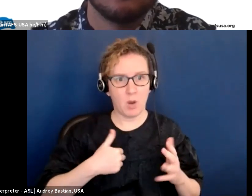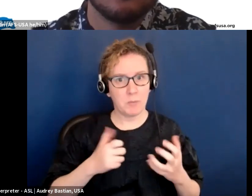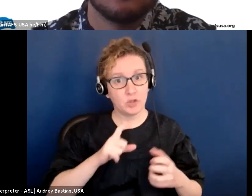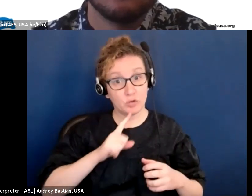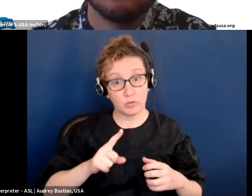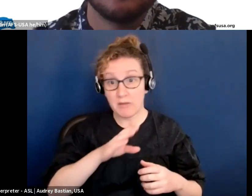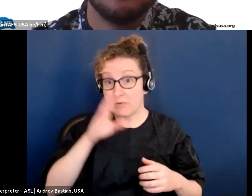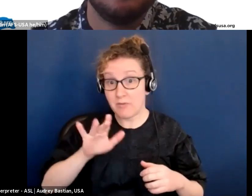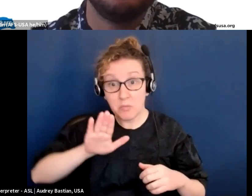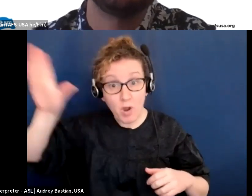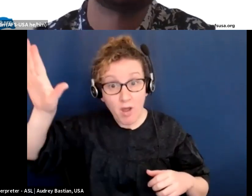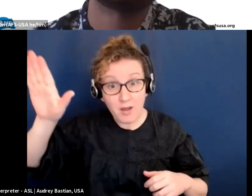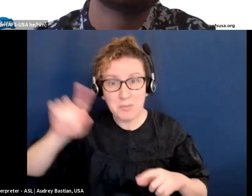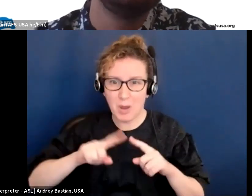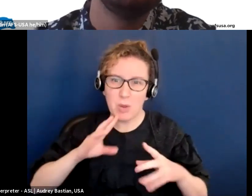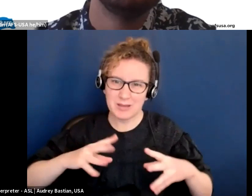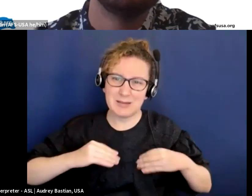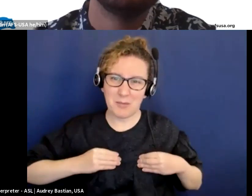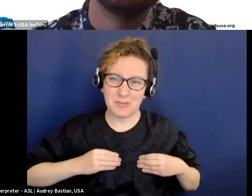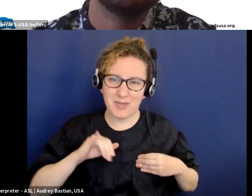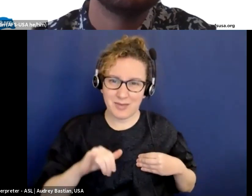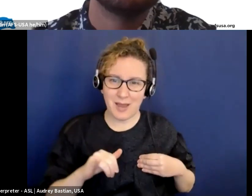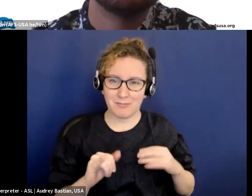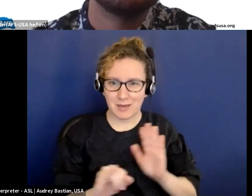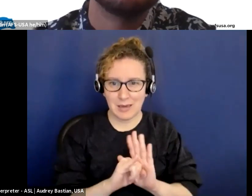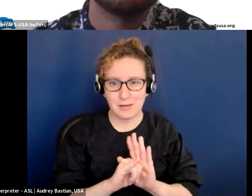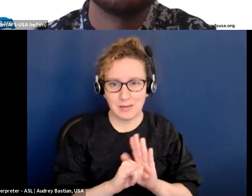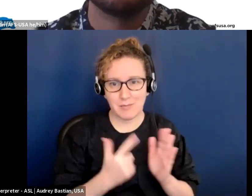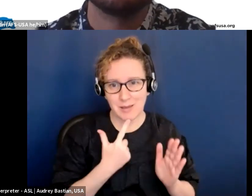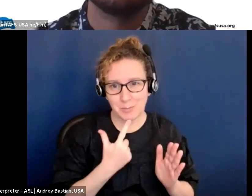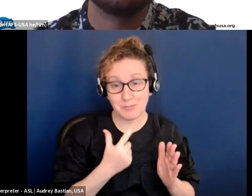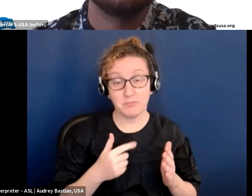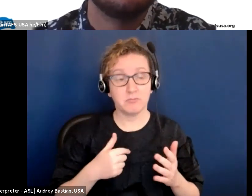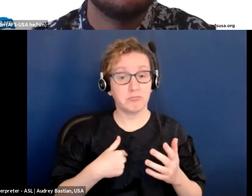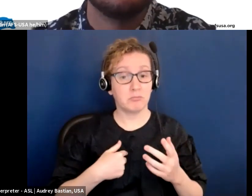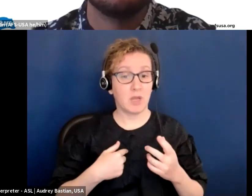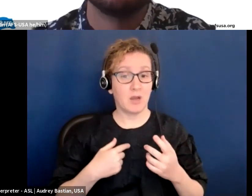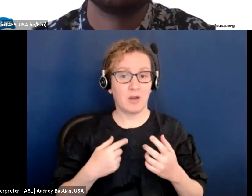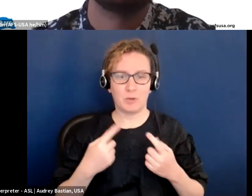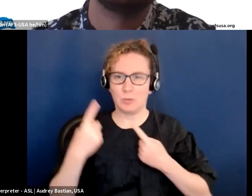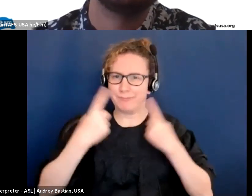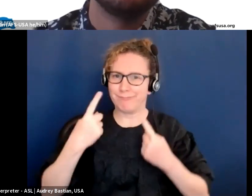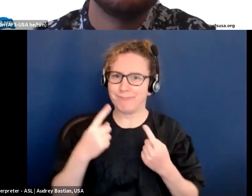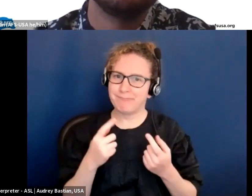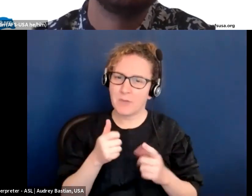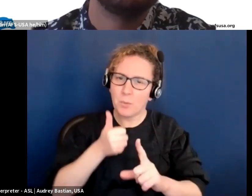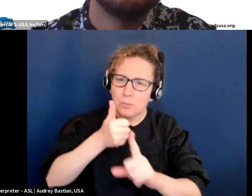be accepting of that identity. I really taking into account the own personal inventory of